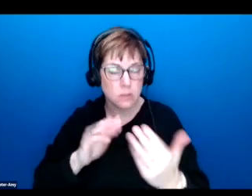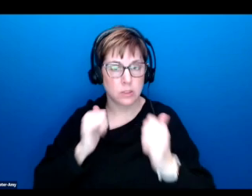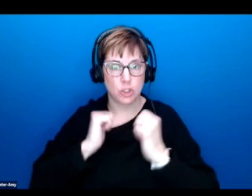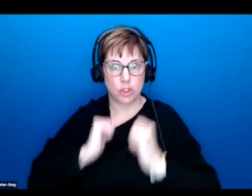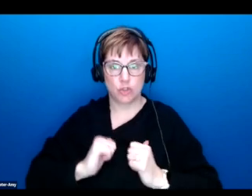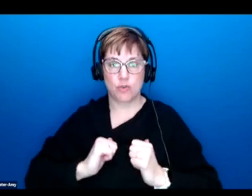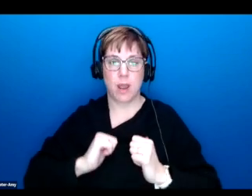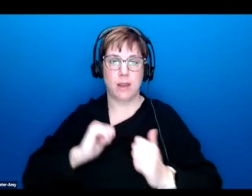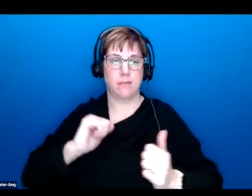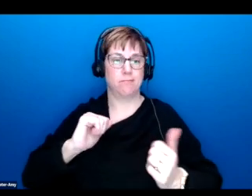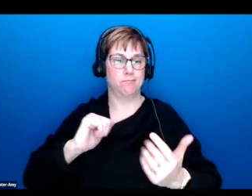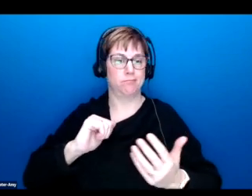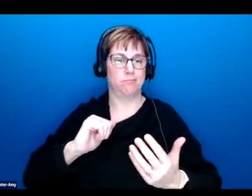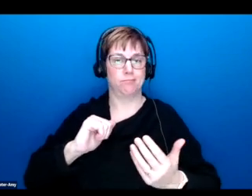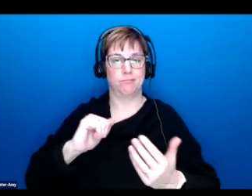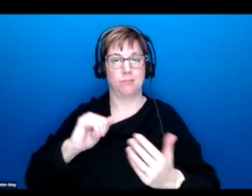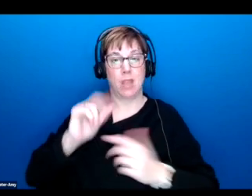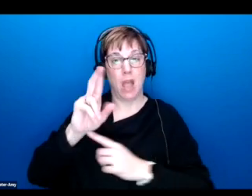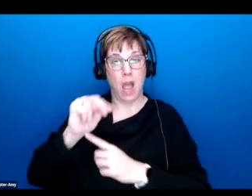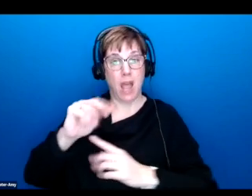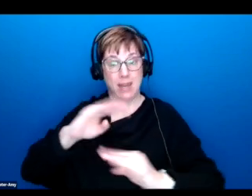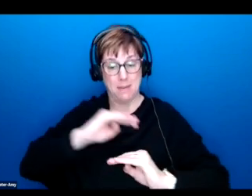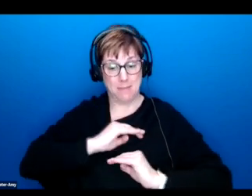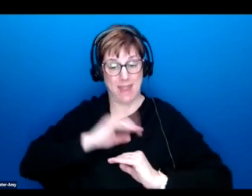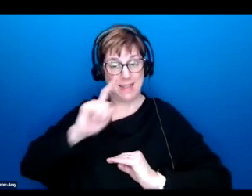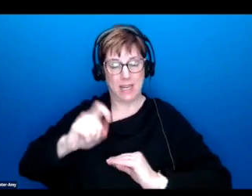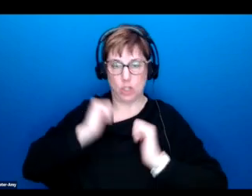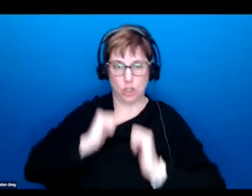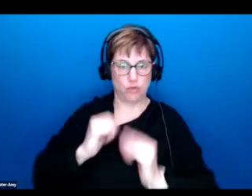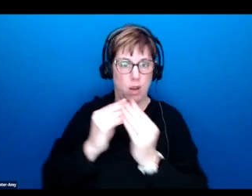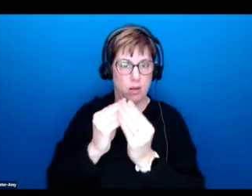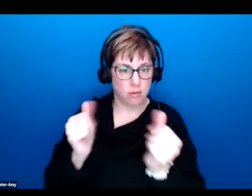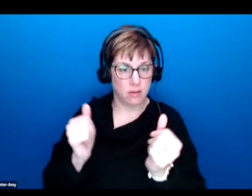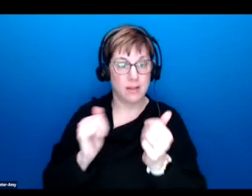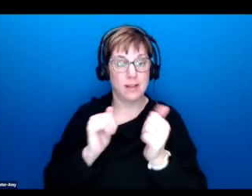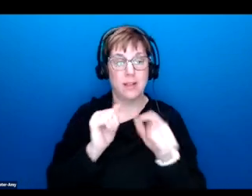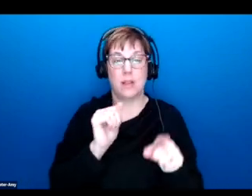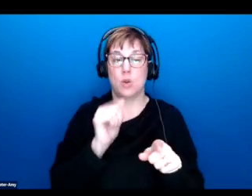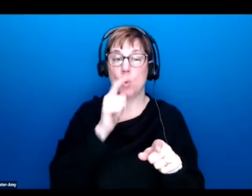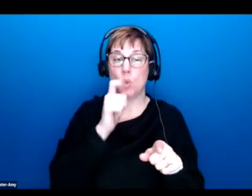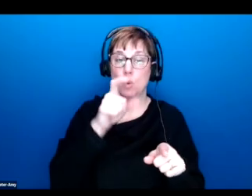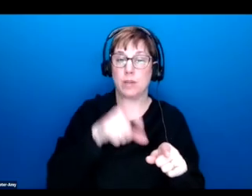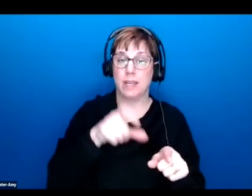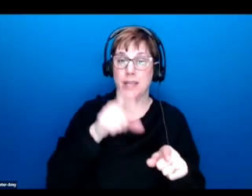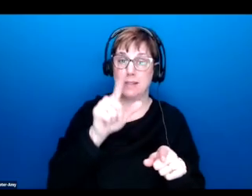And so the who needs LTSS tab is critical for that, and I'm going to give you an example.